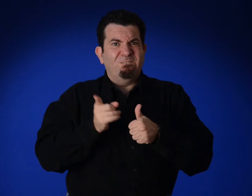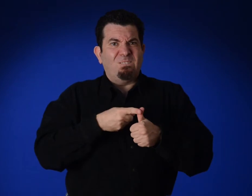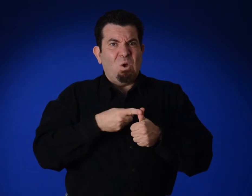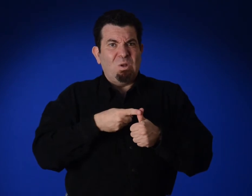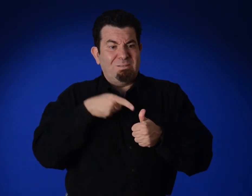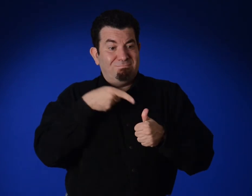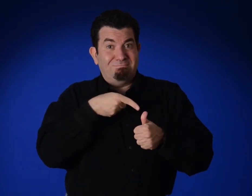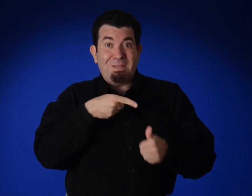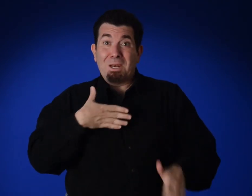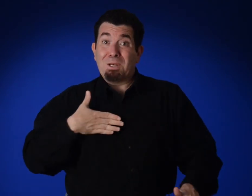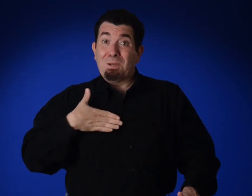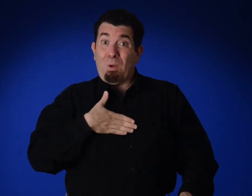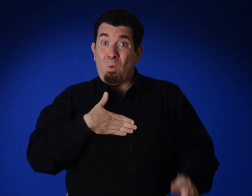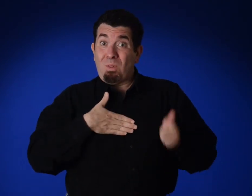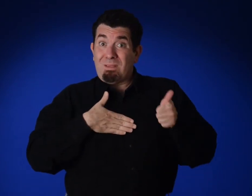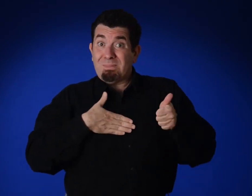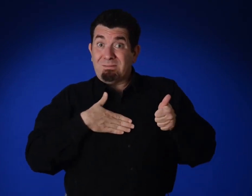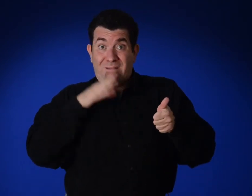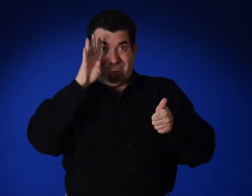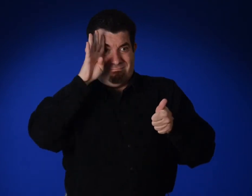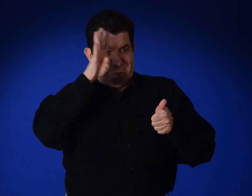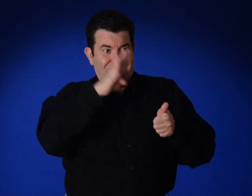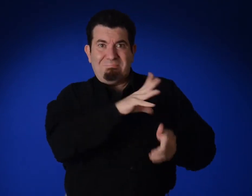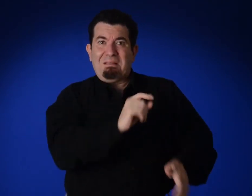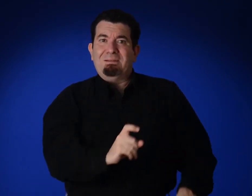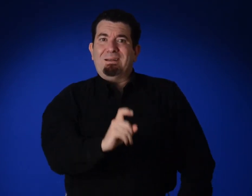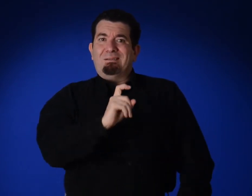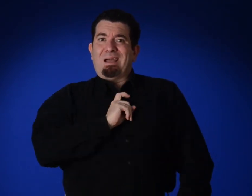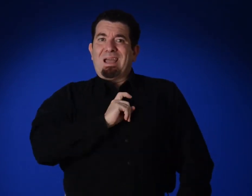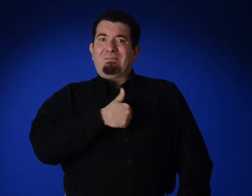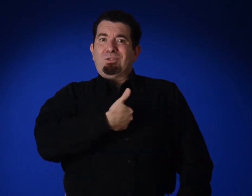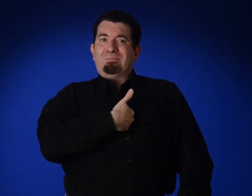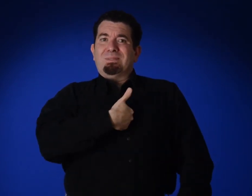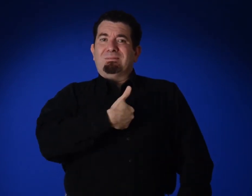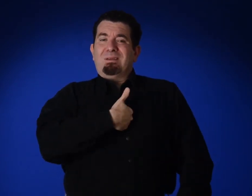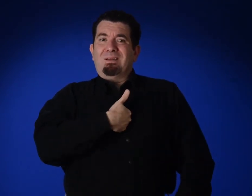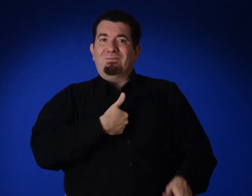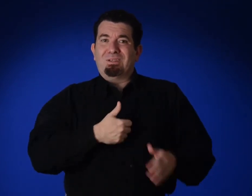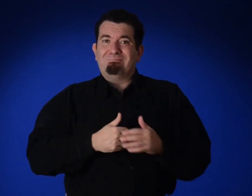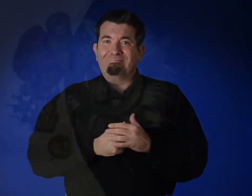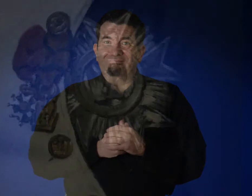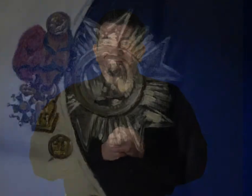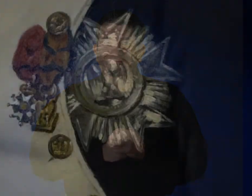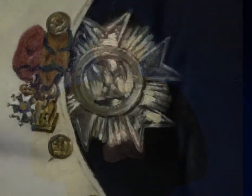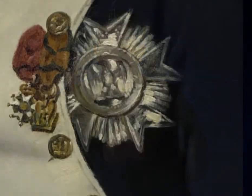He was the first recipient of this award, an award Napoleon created himself.